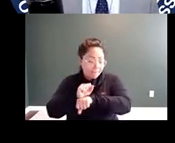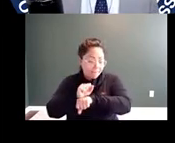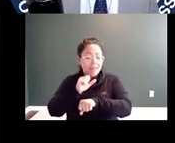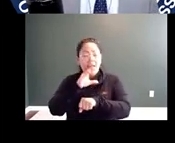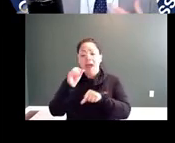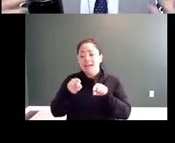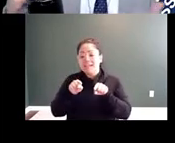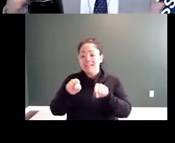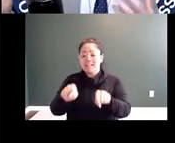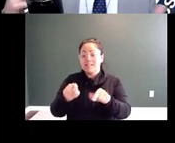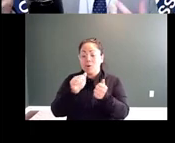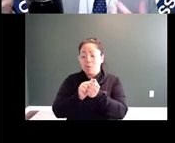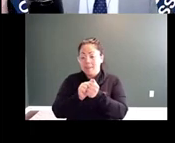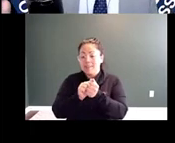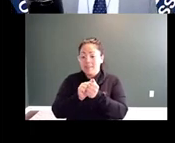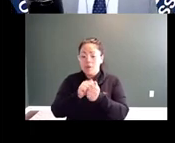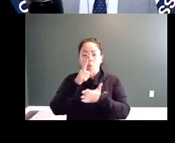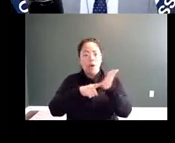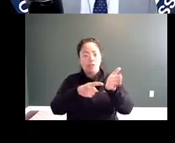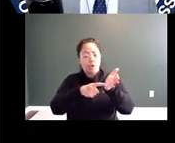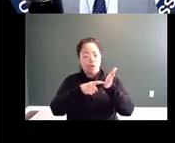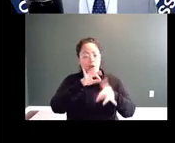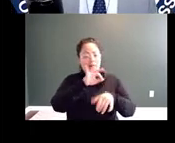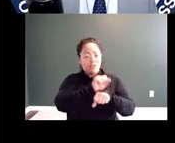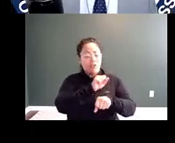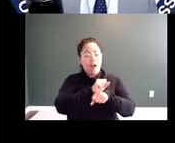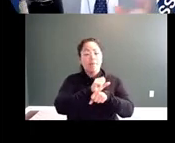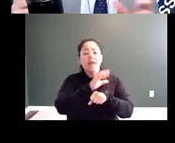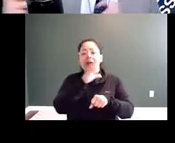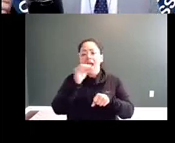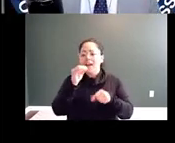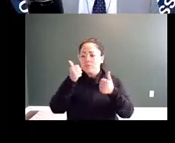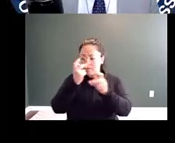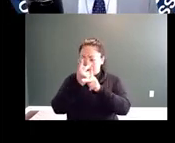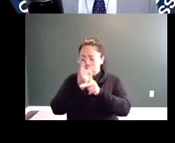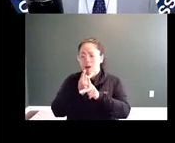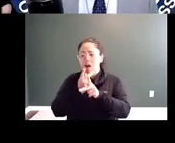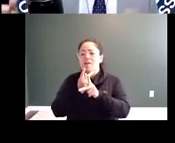and there isn't another less discriminatory method to achieve those same results